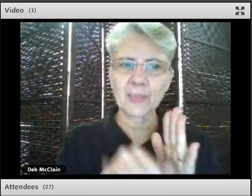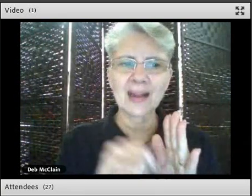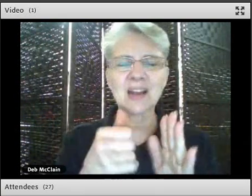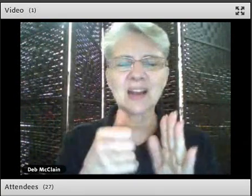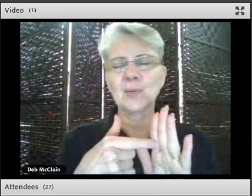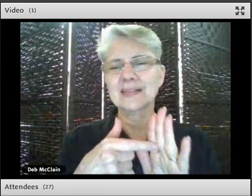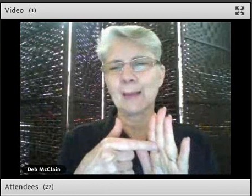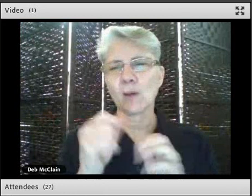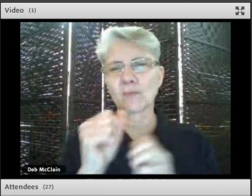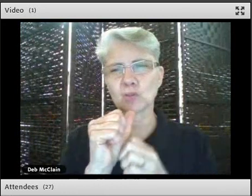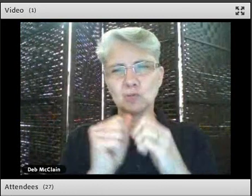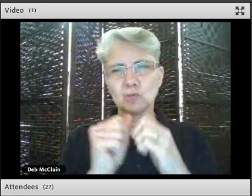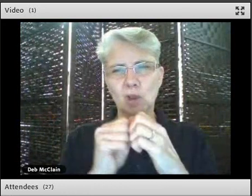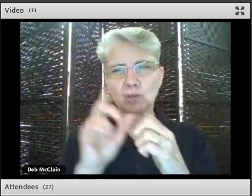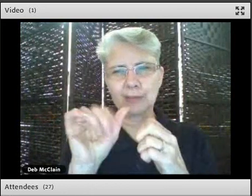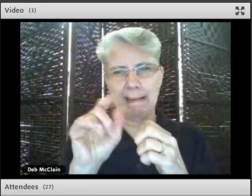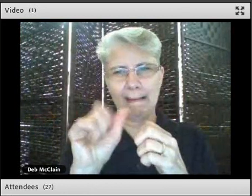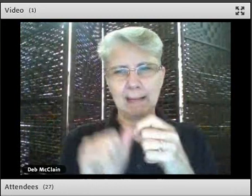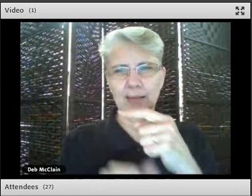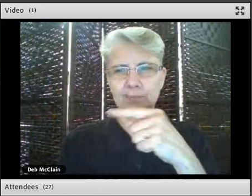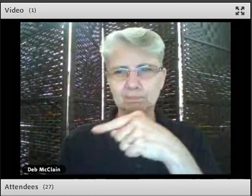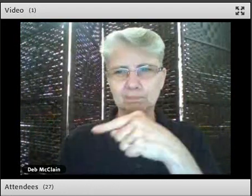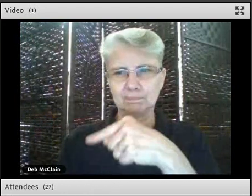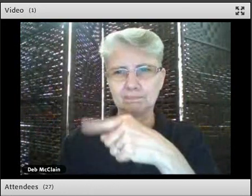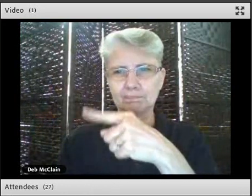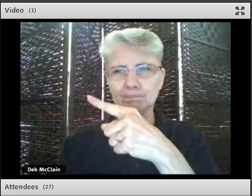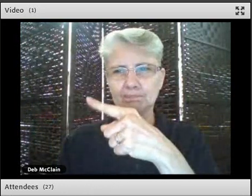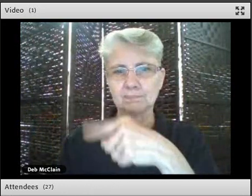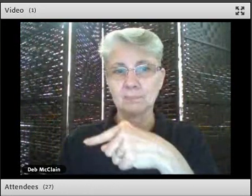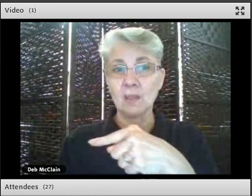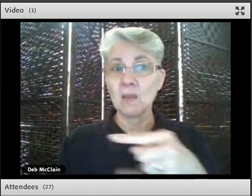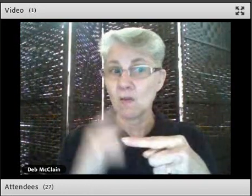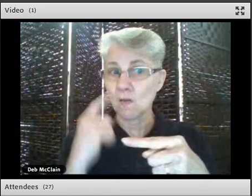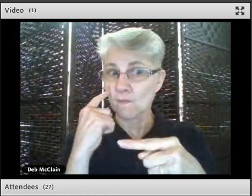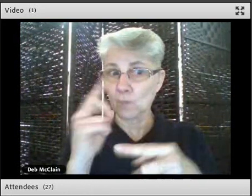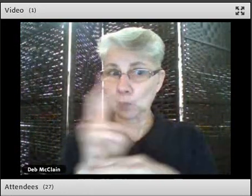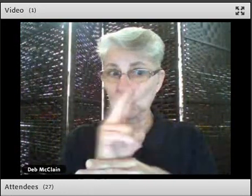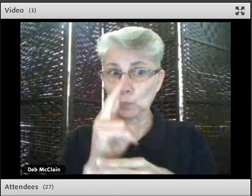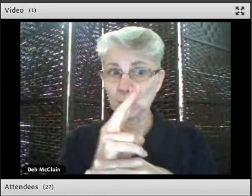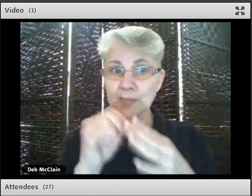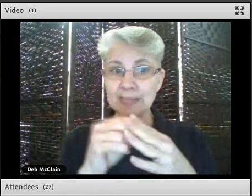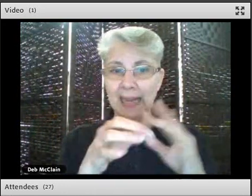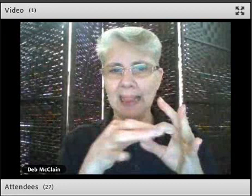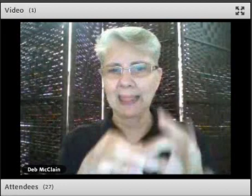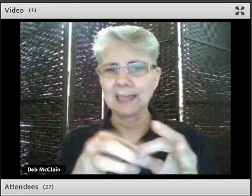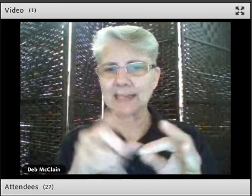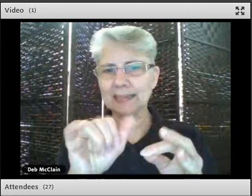so that you can select and narrow your result set.